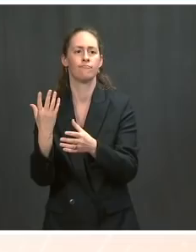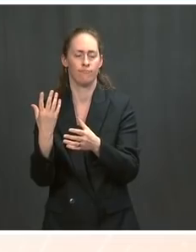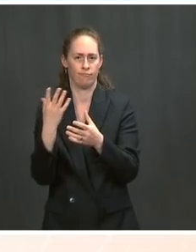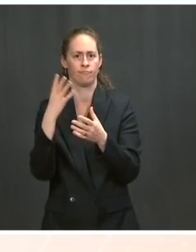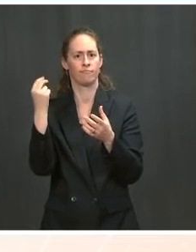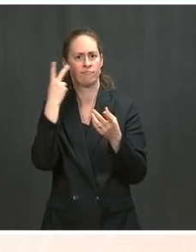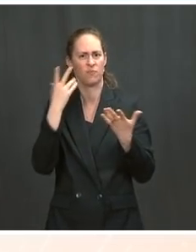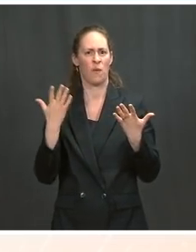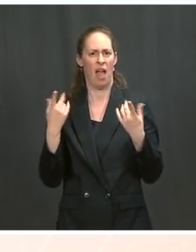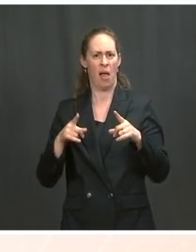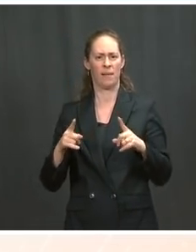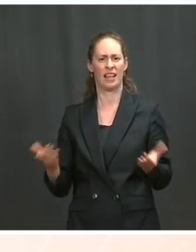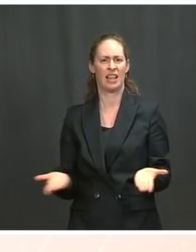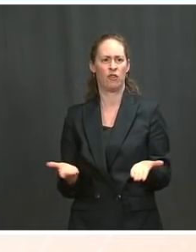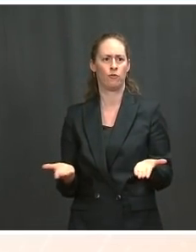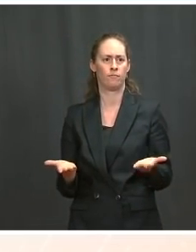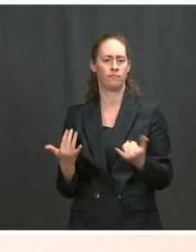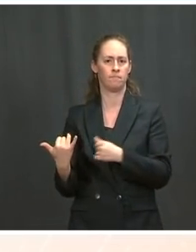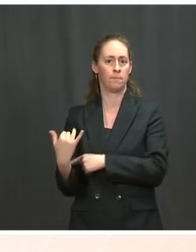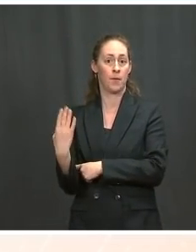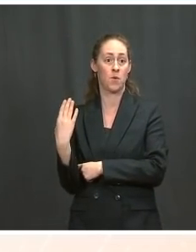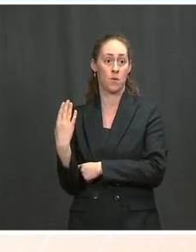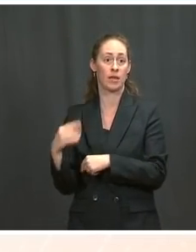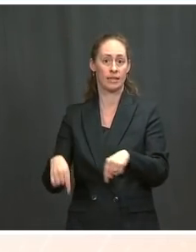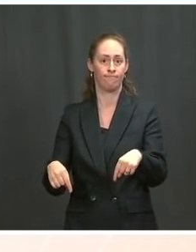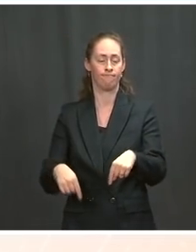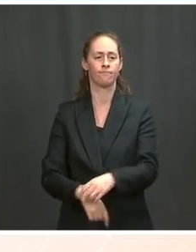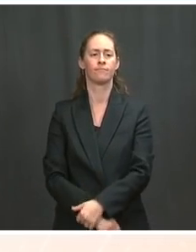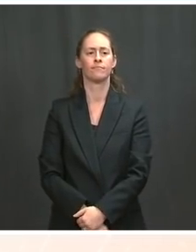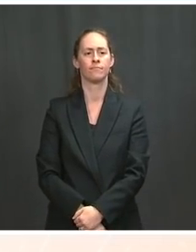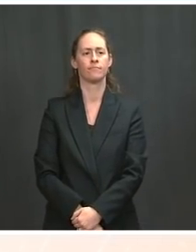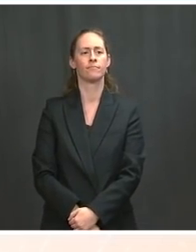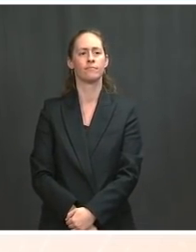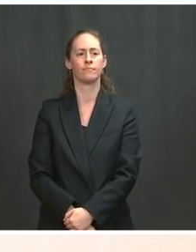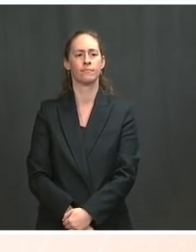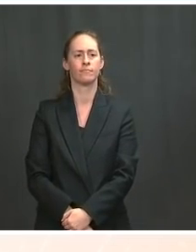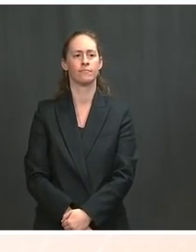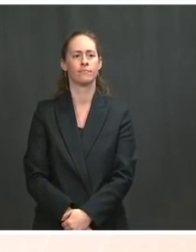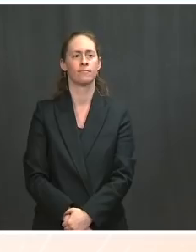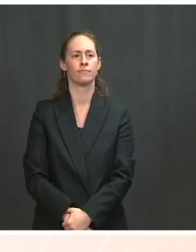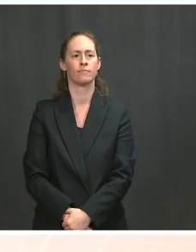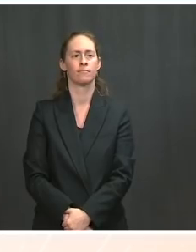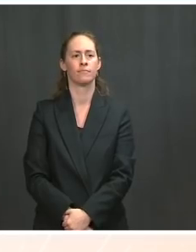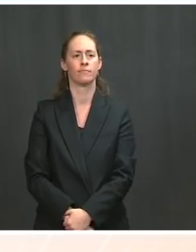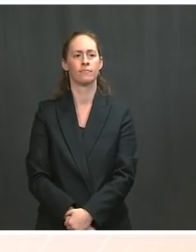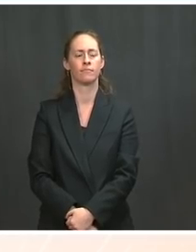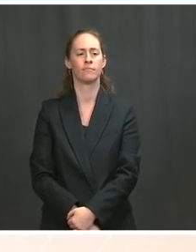the eminently qualified career civil rights attorney to be Assistant Attorney General for Civil Rights. She's one of the nation's